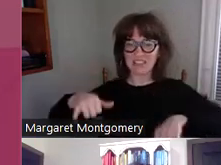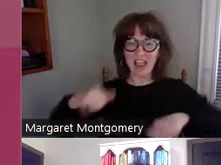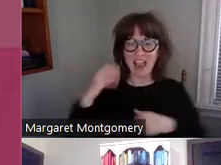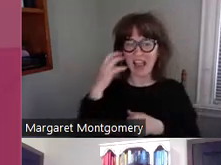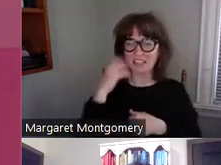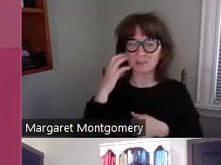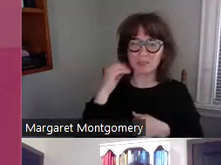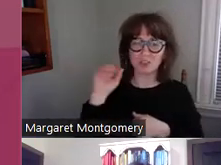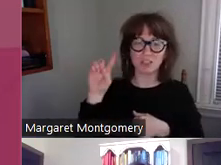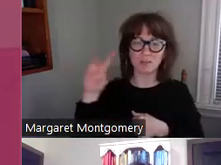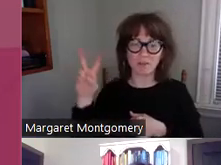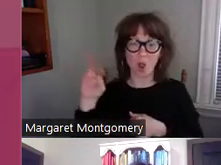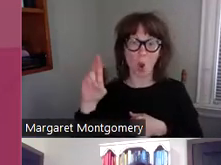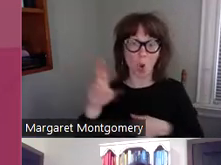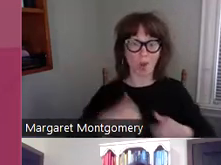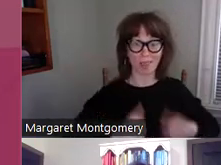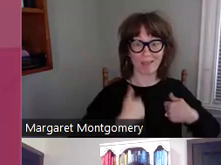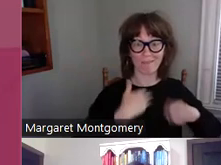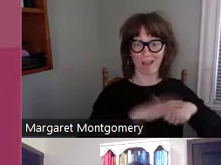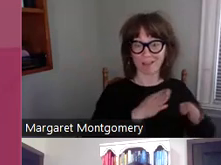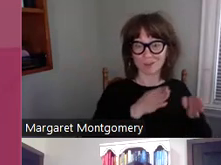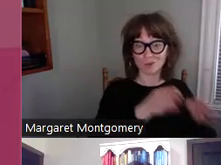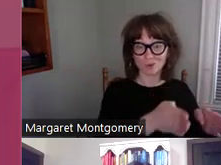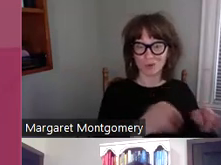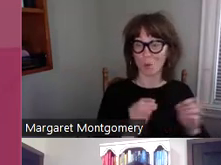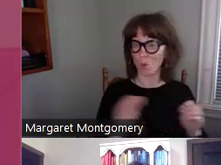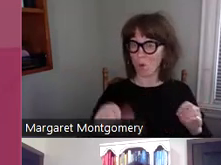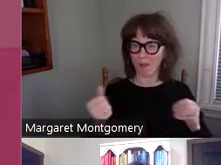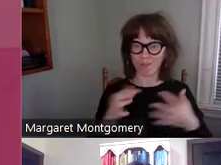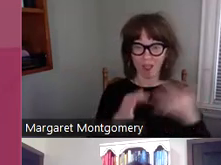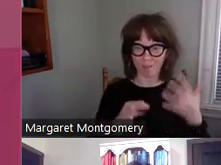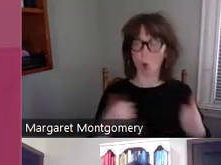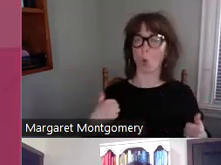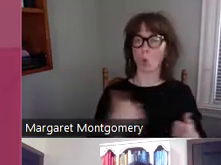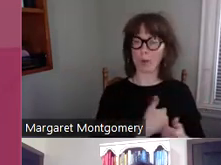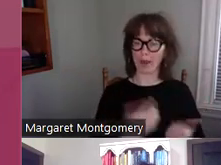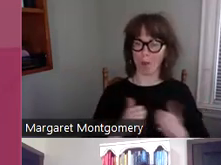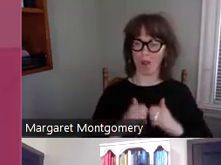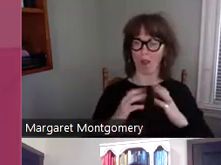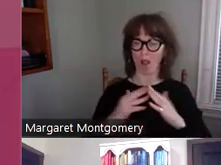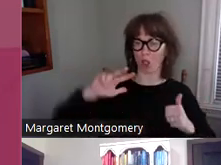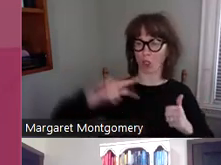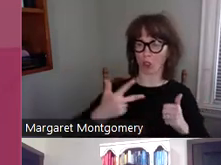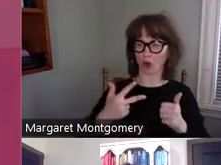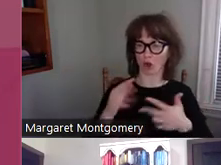or with. 12:03:07 Okay. They wanted to create a third option. for people who were in this position, and by 1974.